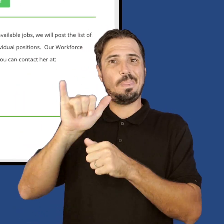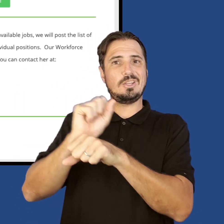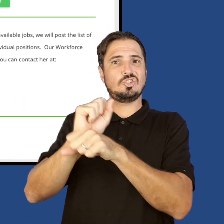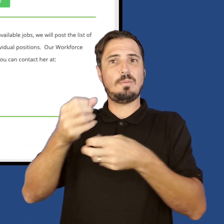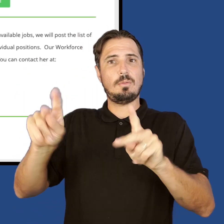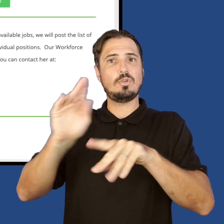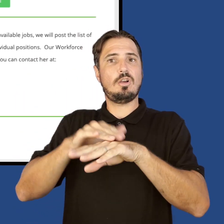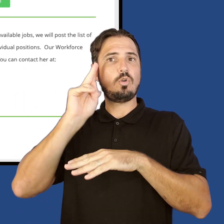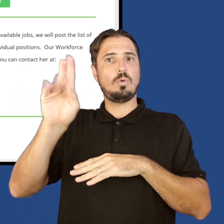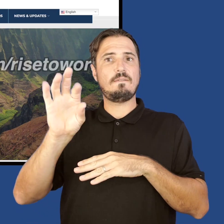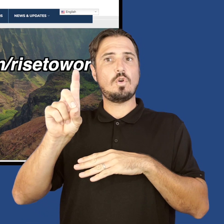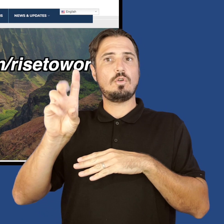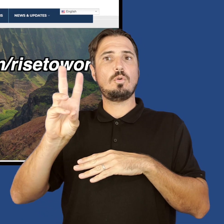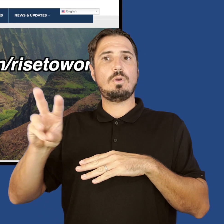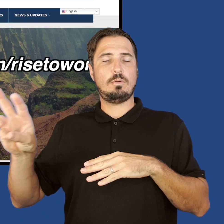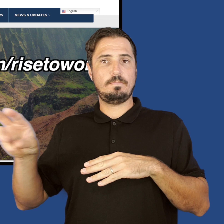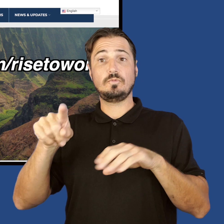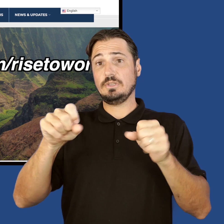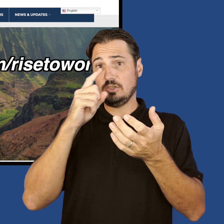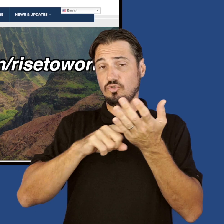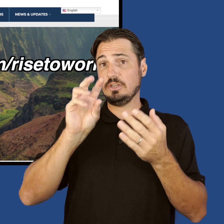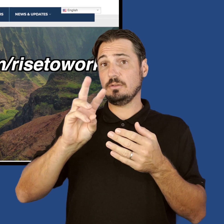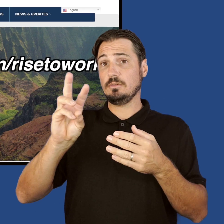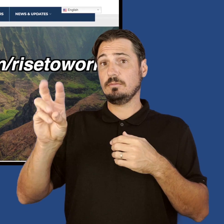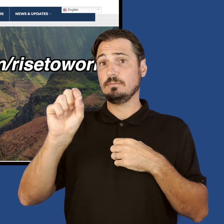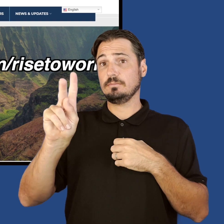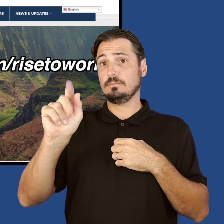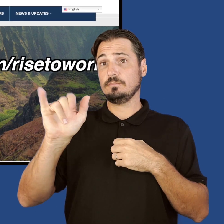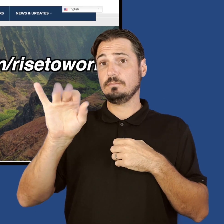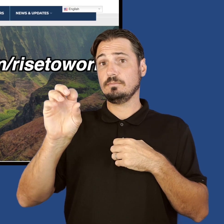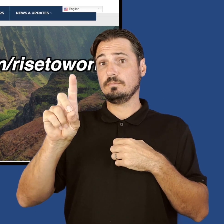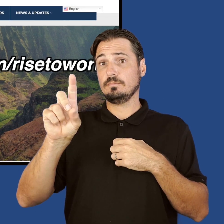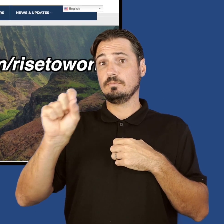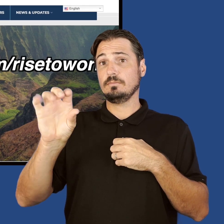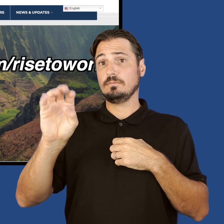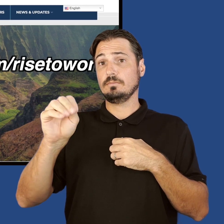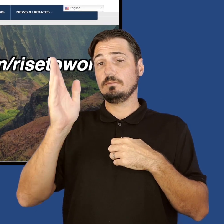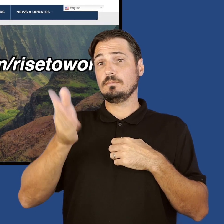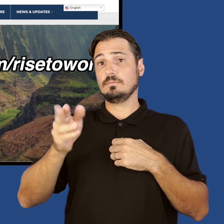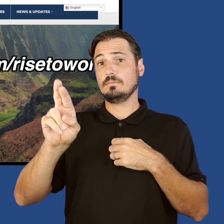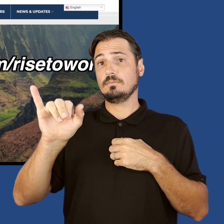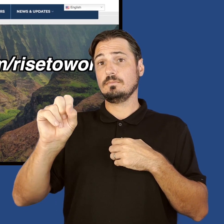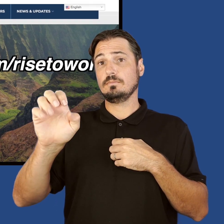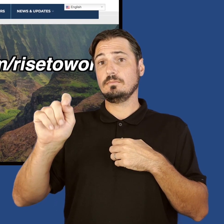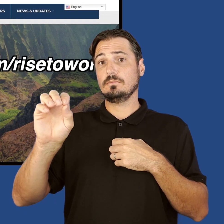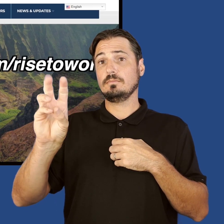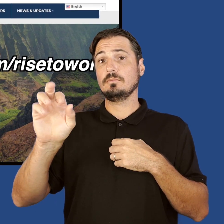For more information, visit: www.KauaiForward.com/RisetoWork